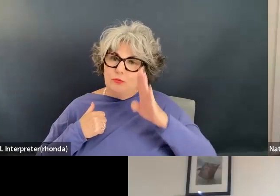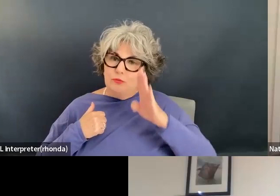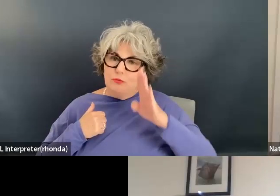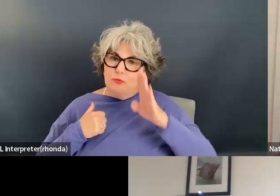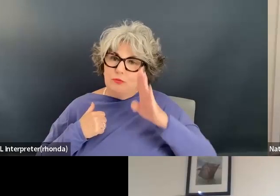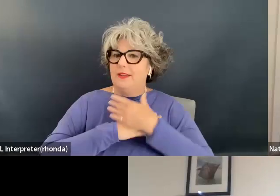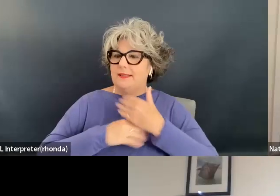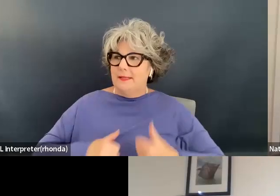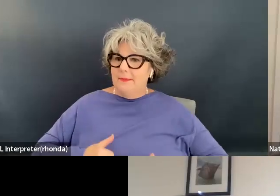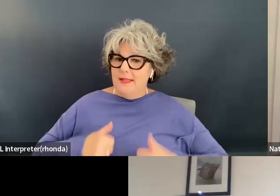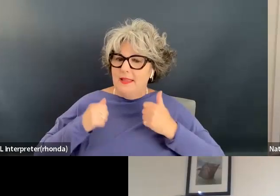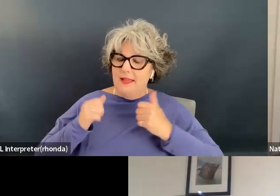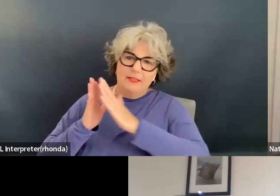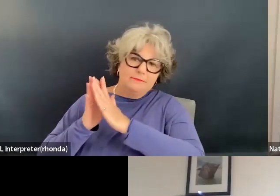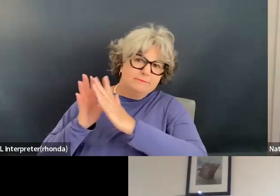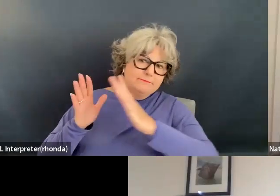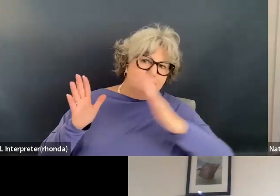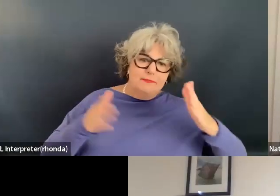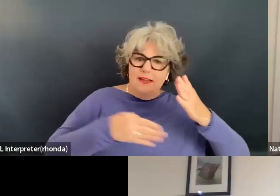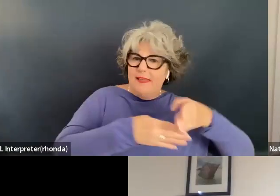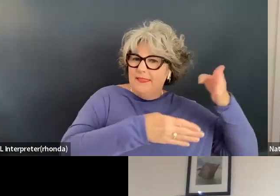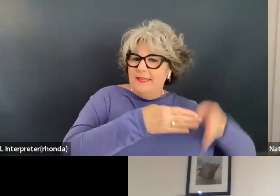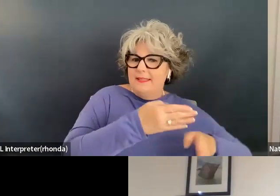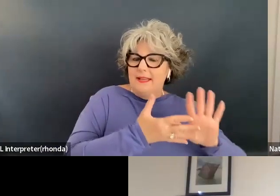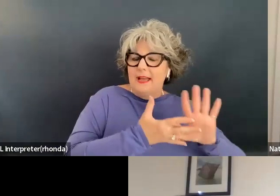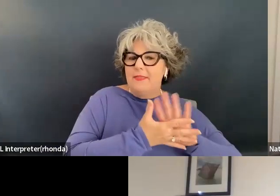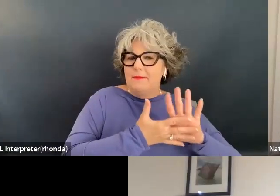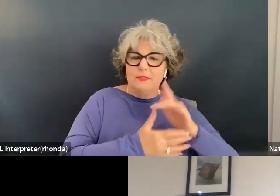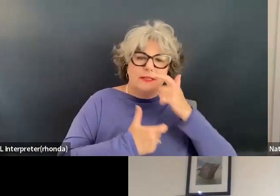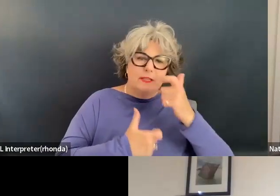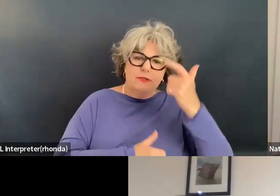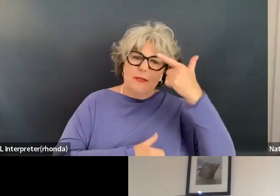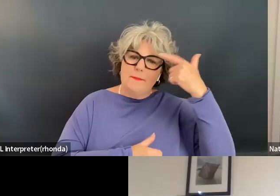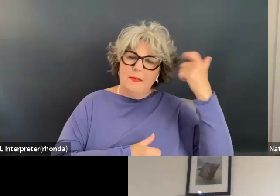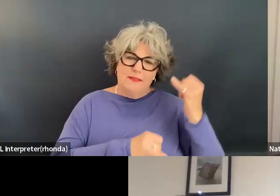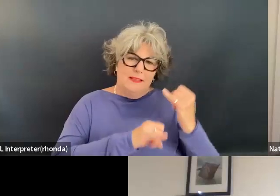And also about the ending, it was, it's so interesting because about the last scene,